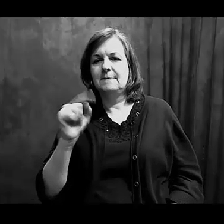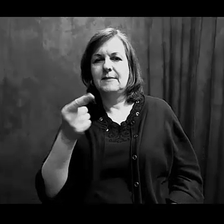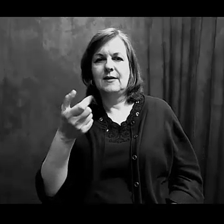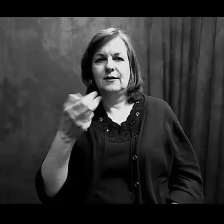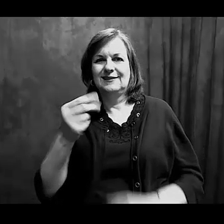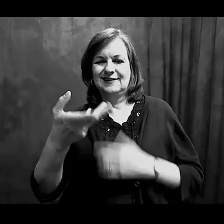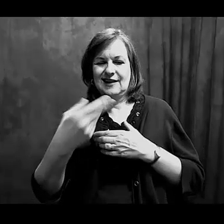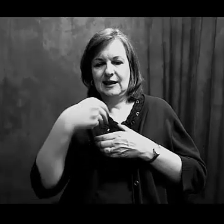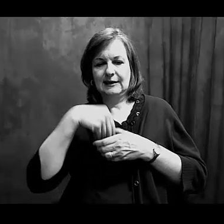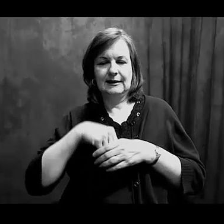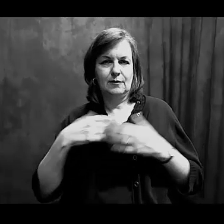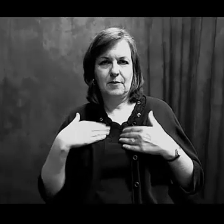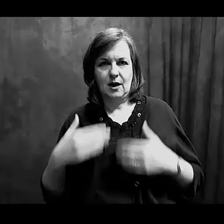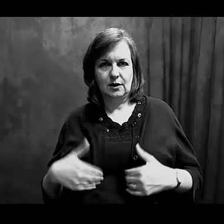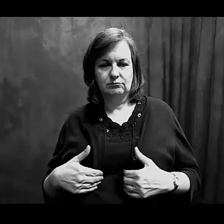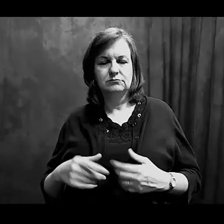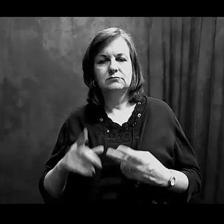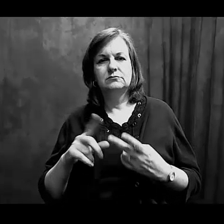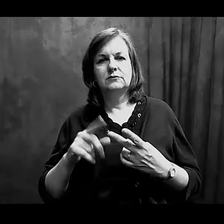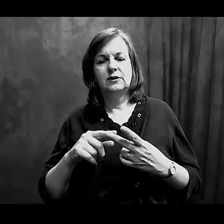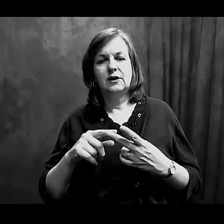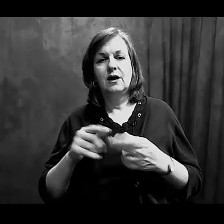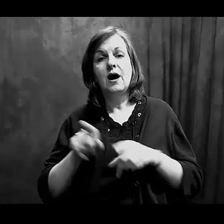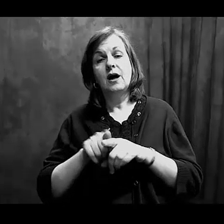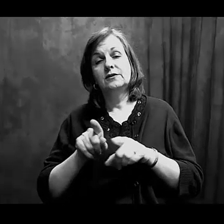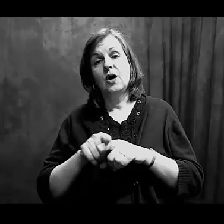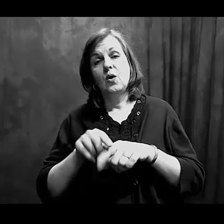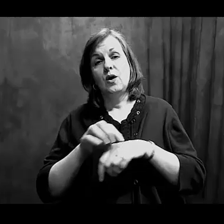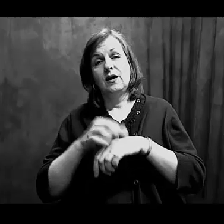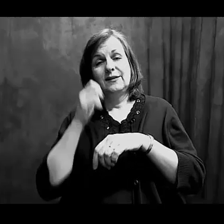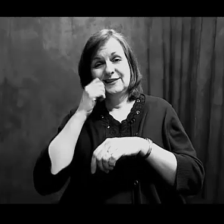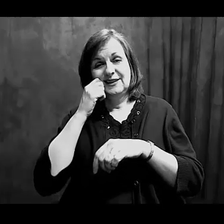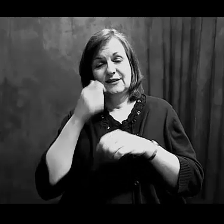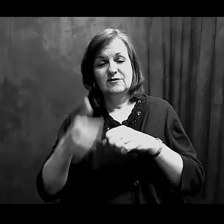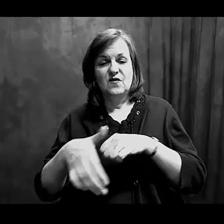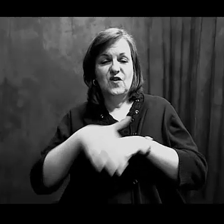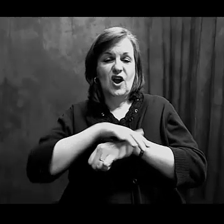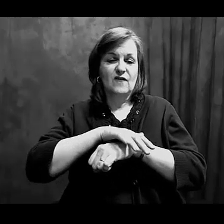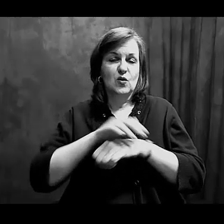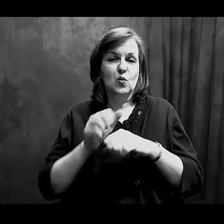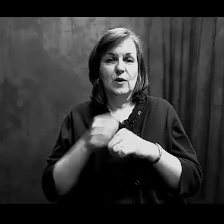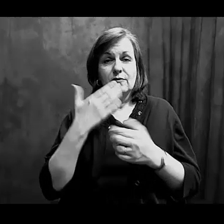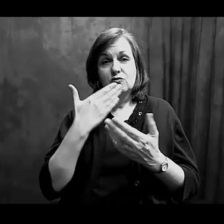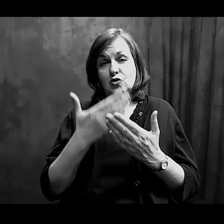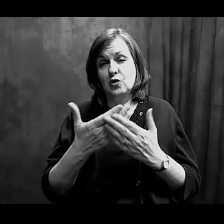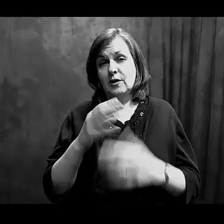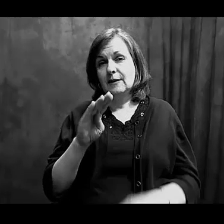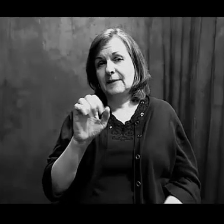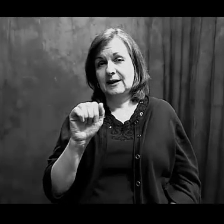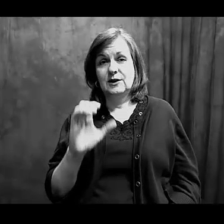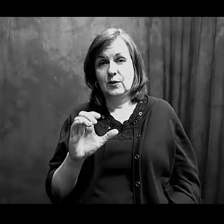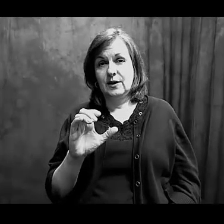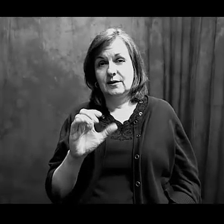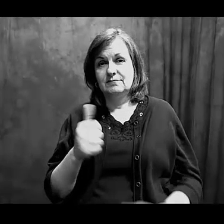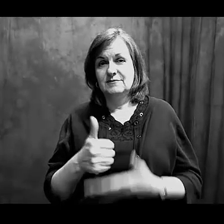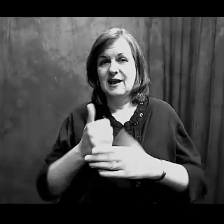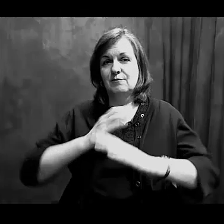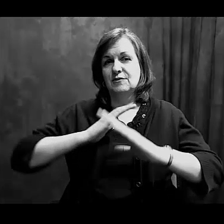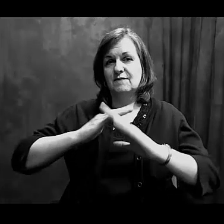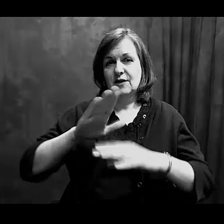pathogens externally we also cover that skin in bacteria good bacteria!